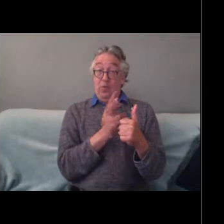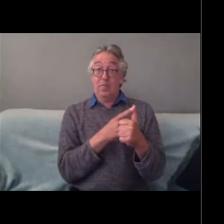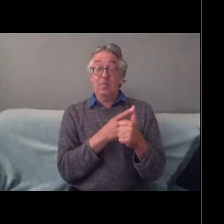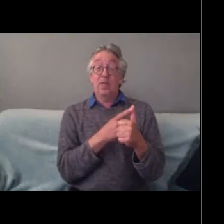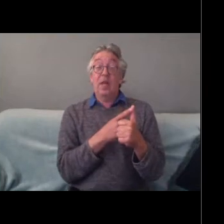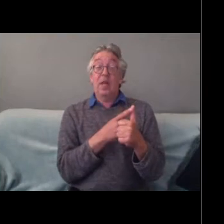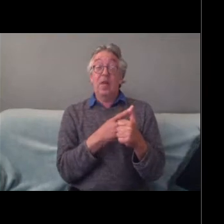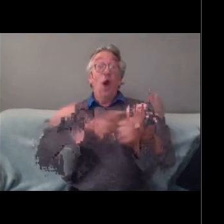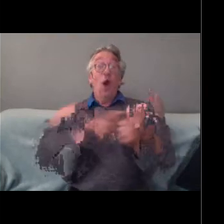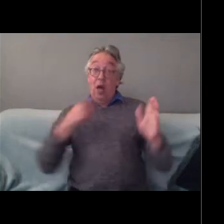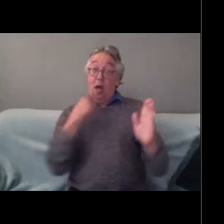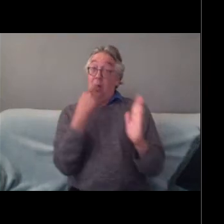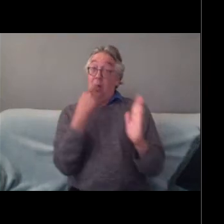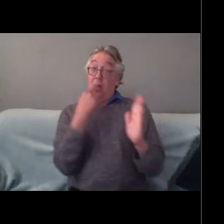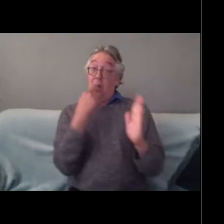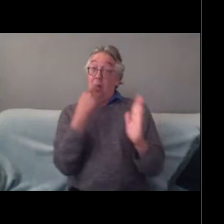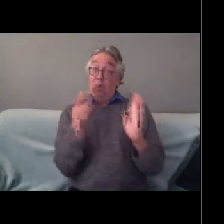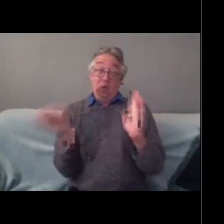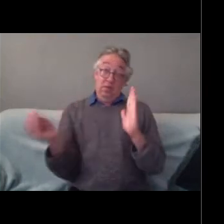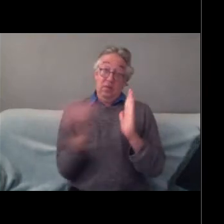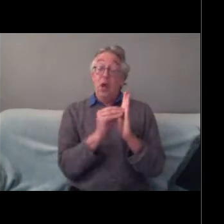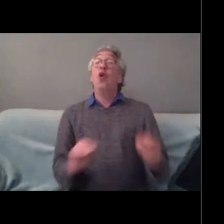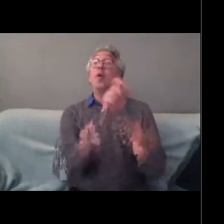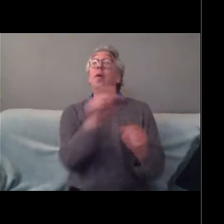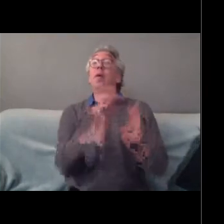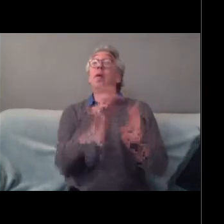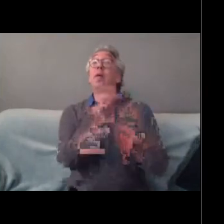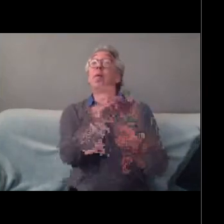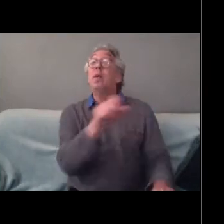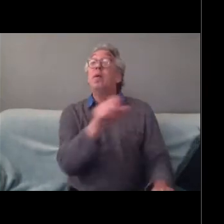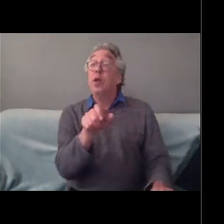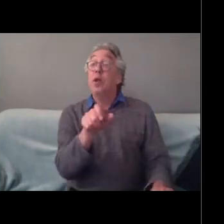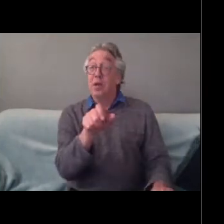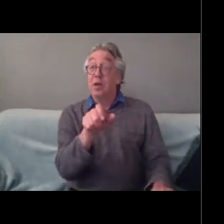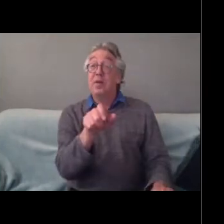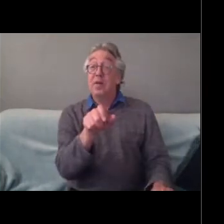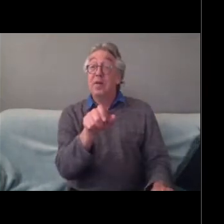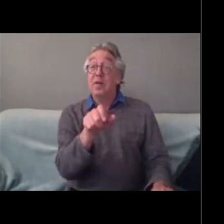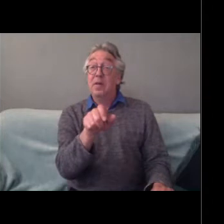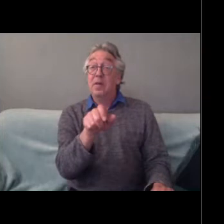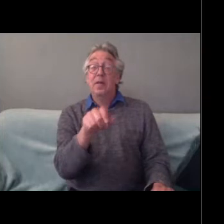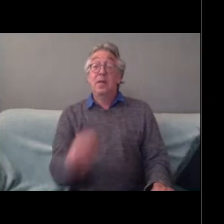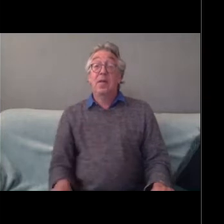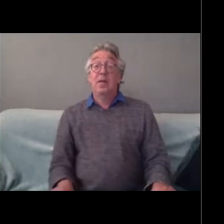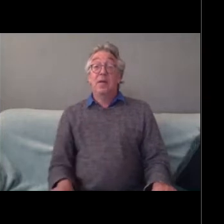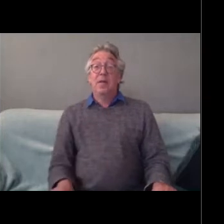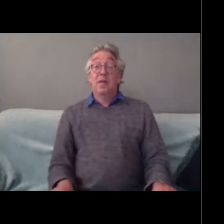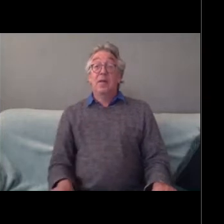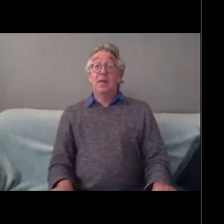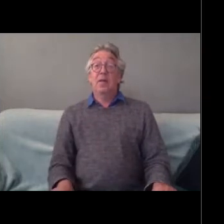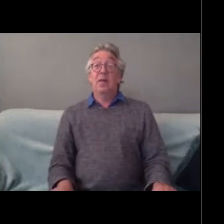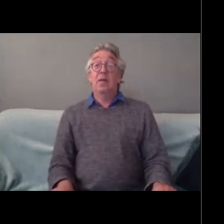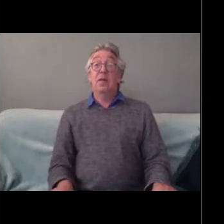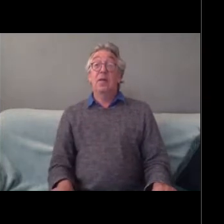And we define that as follows: Disability that is to say participants with special needs,